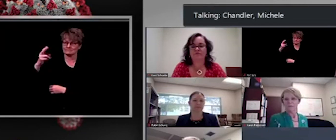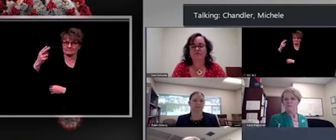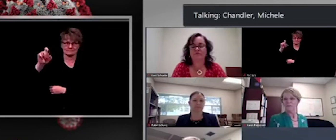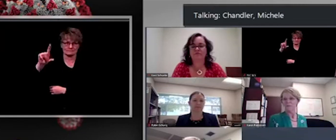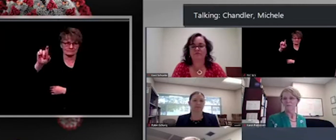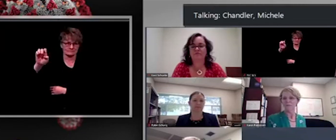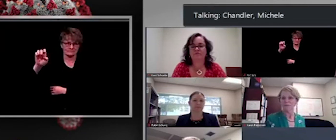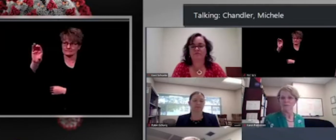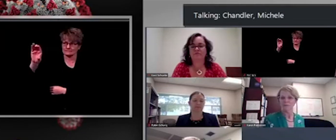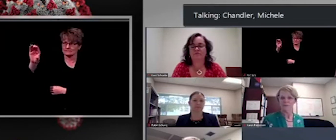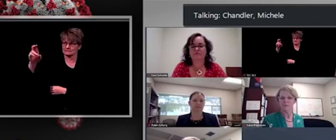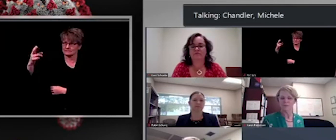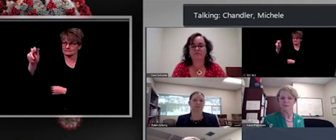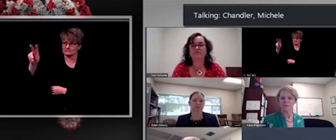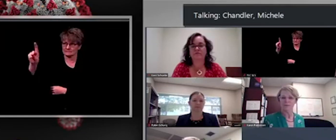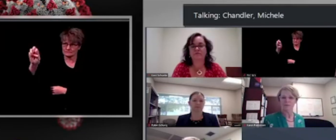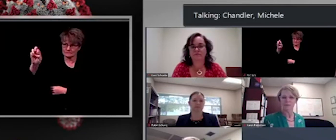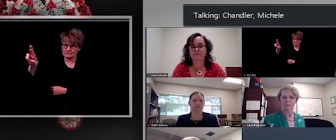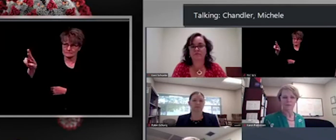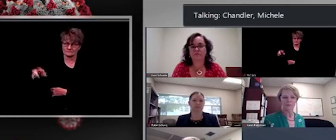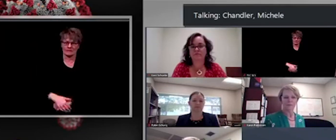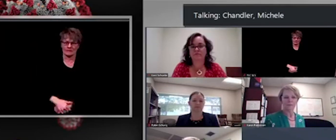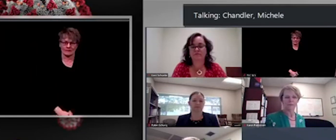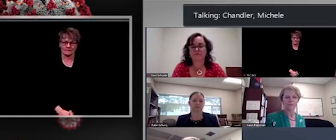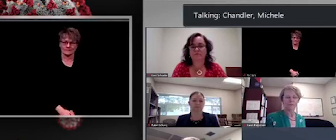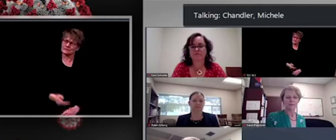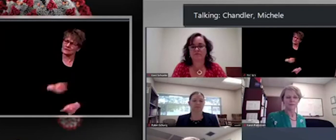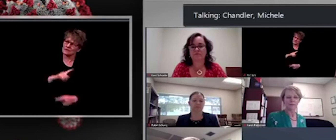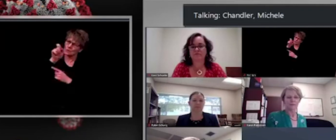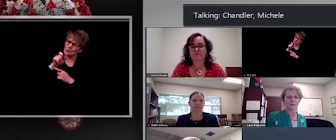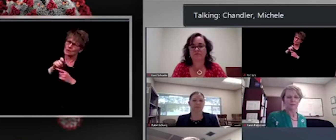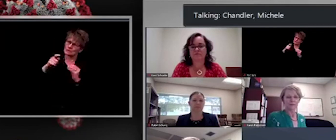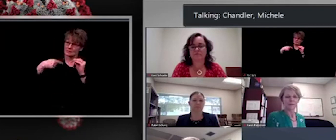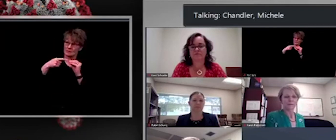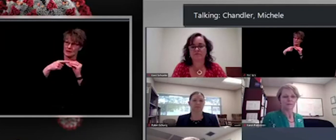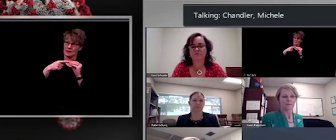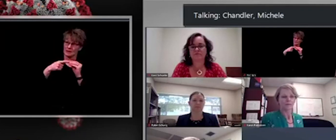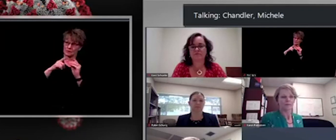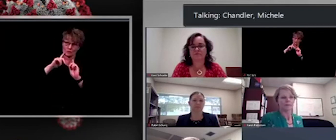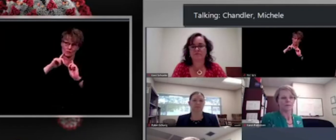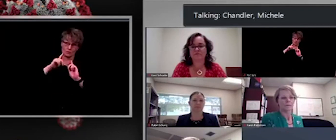that come out daily. Is there any way that they could come out earlier than they are